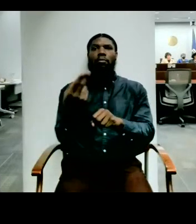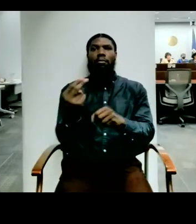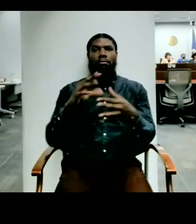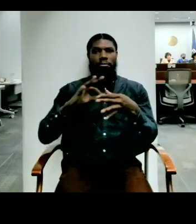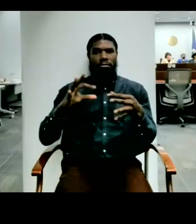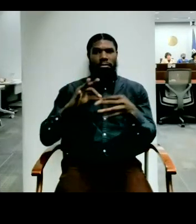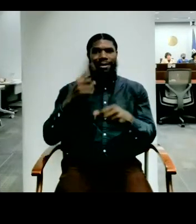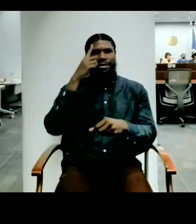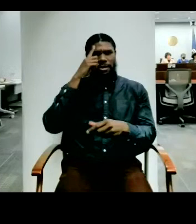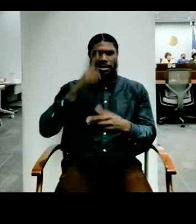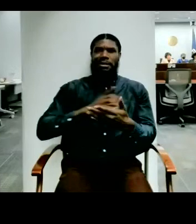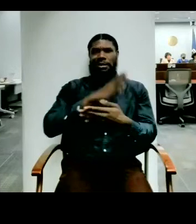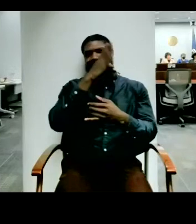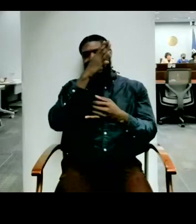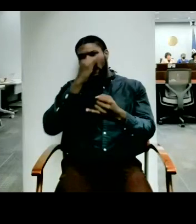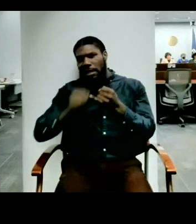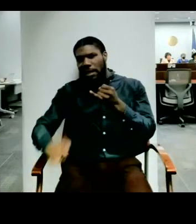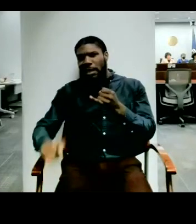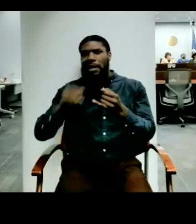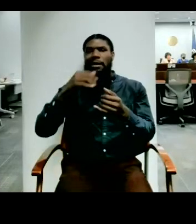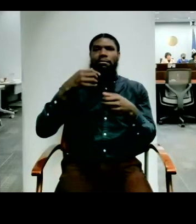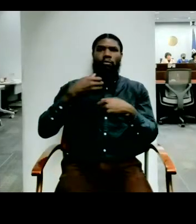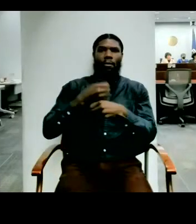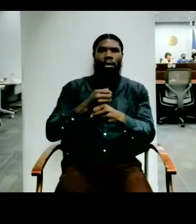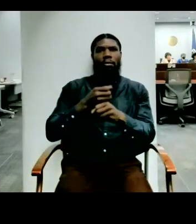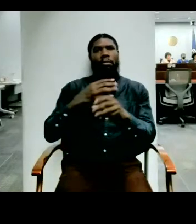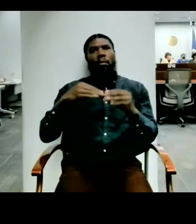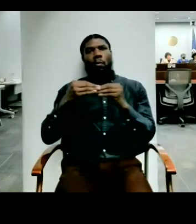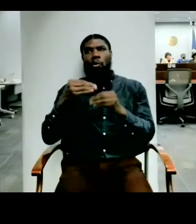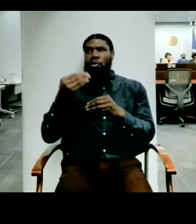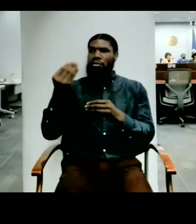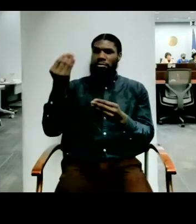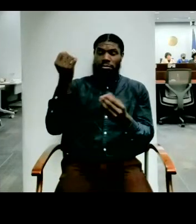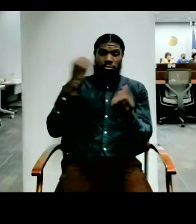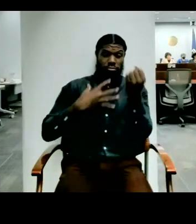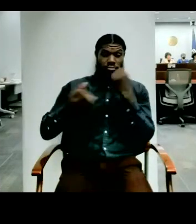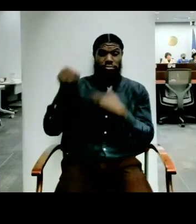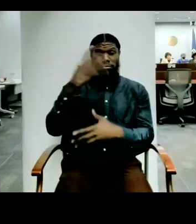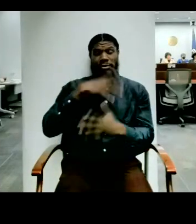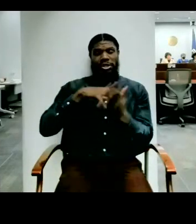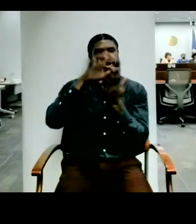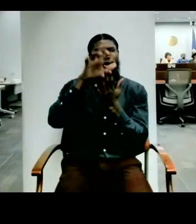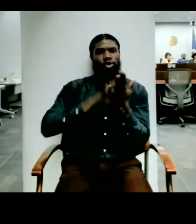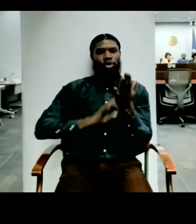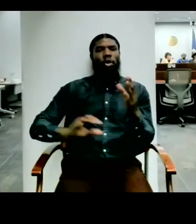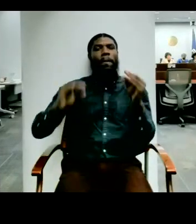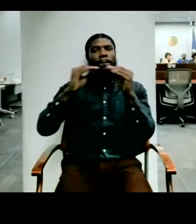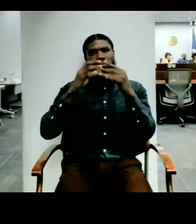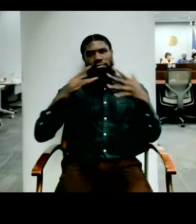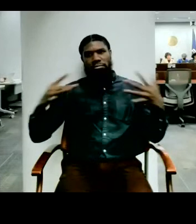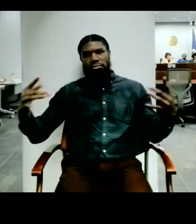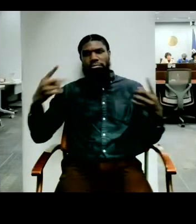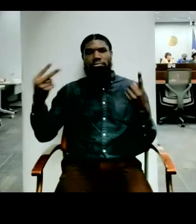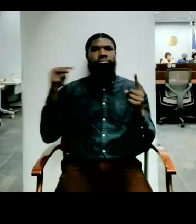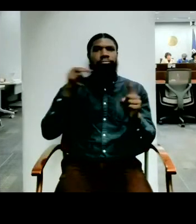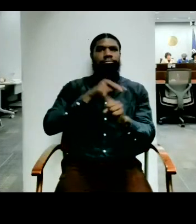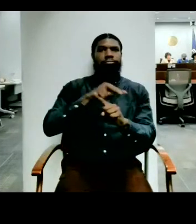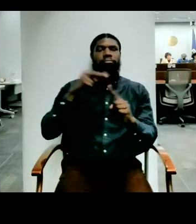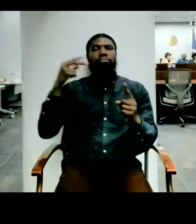better informed with more robust input. So, um, I support Commissioner Lucas' motion.